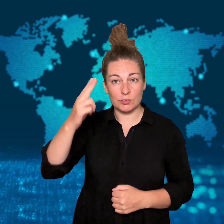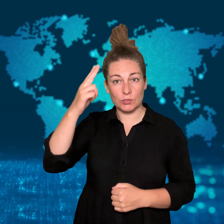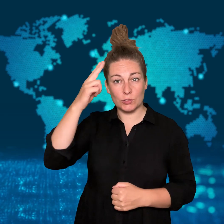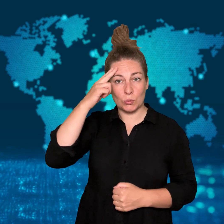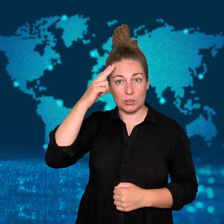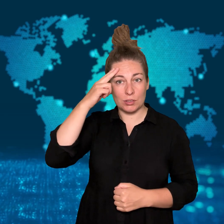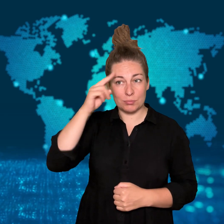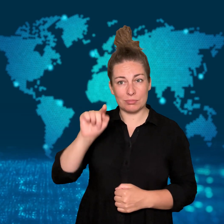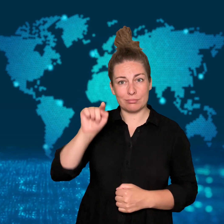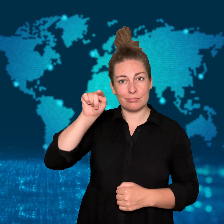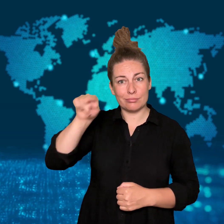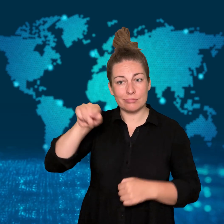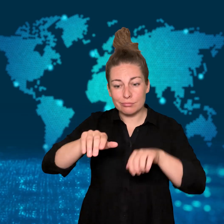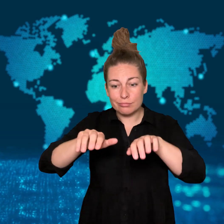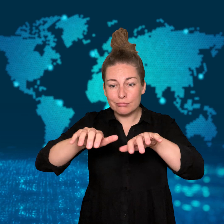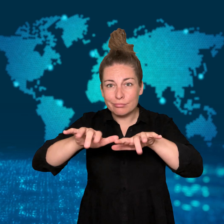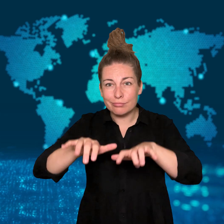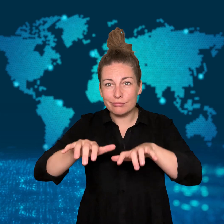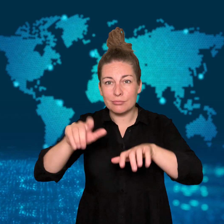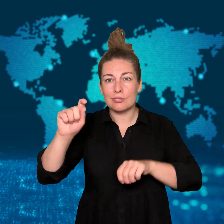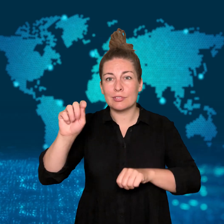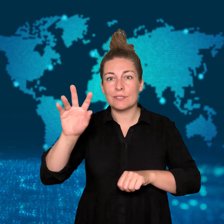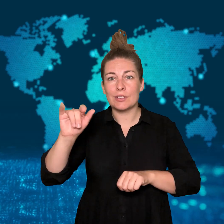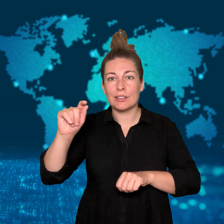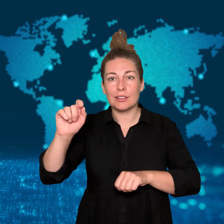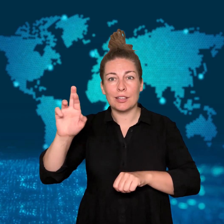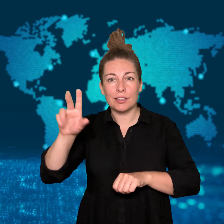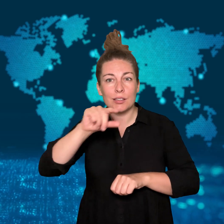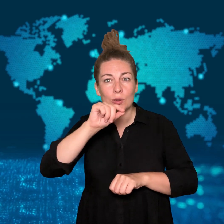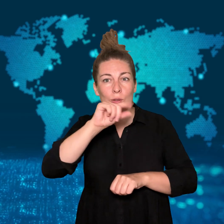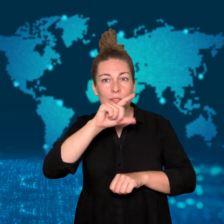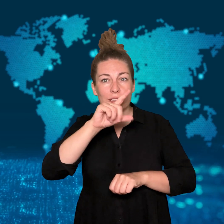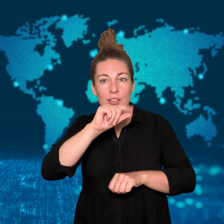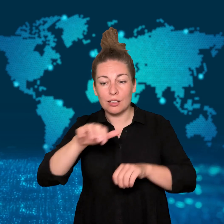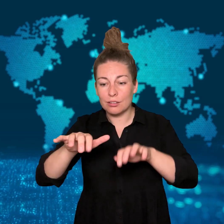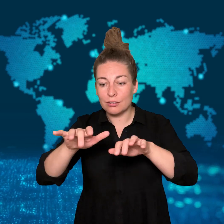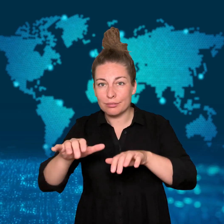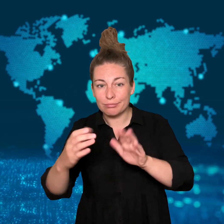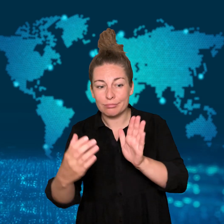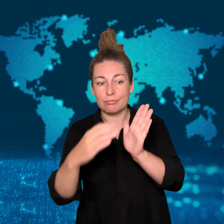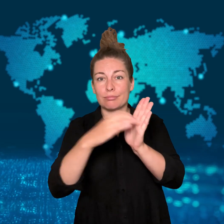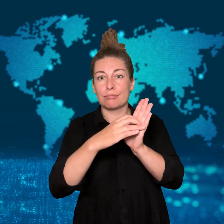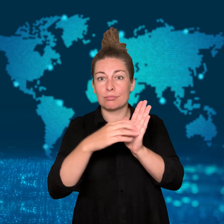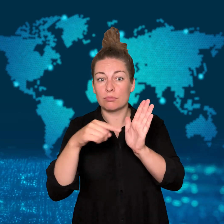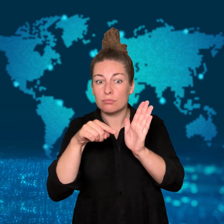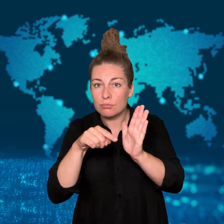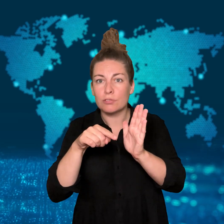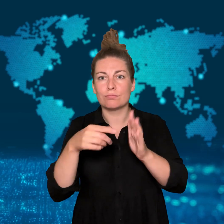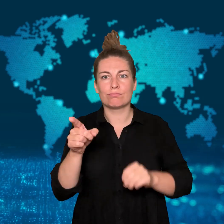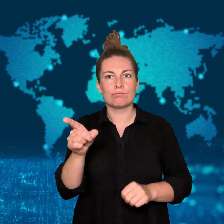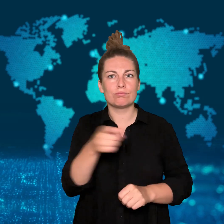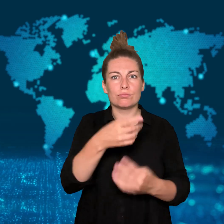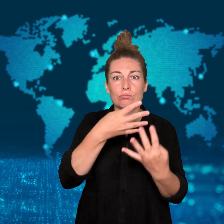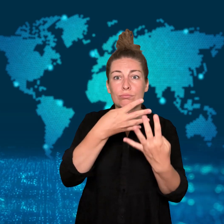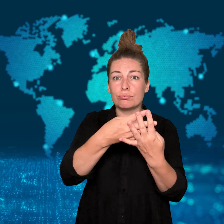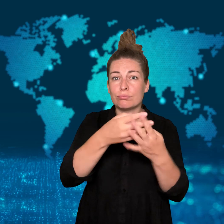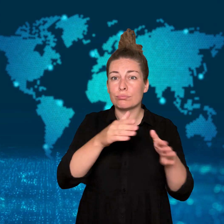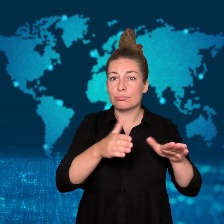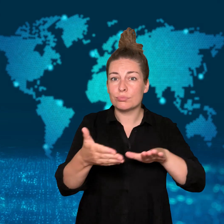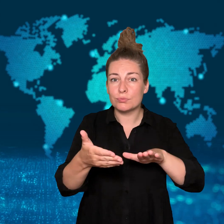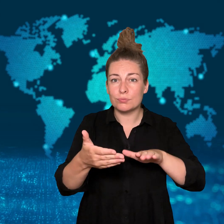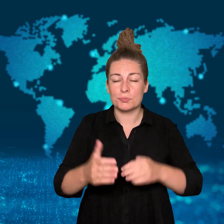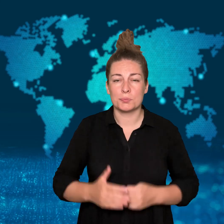Death sentence for tweets